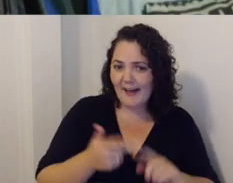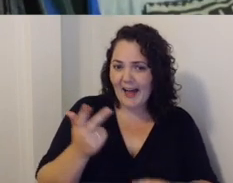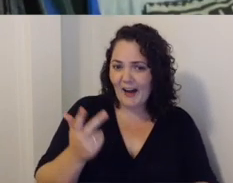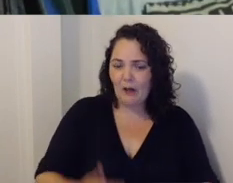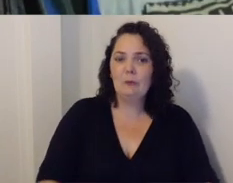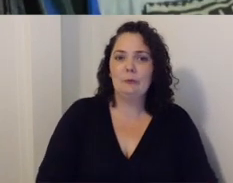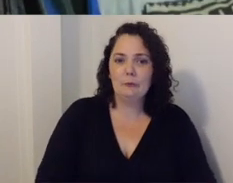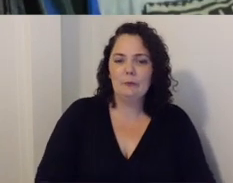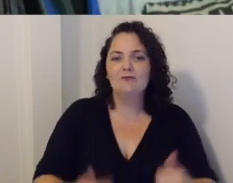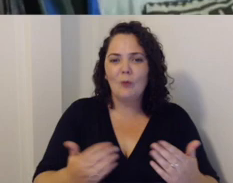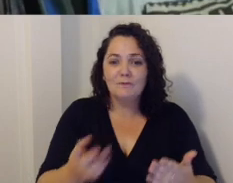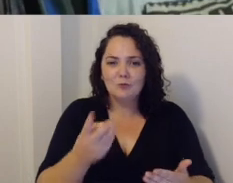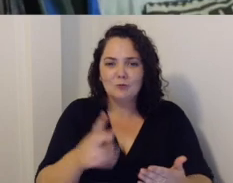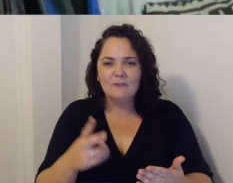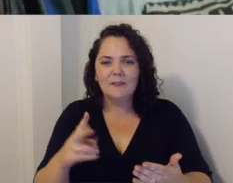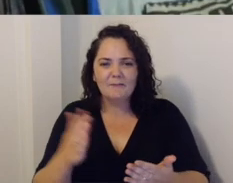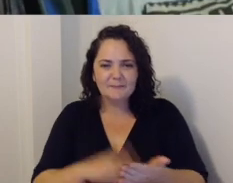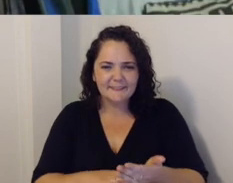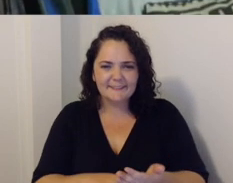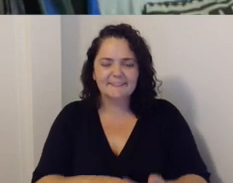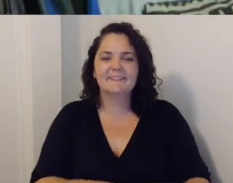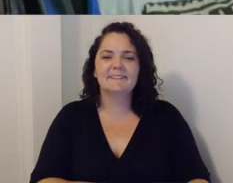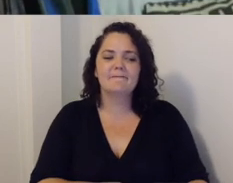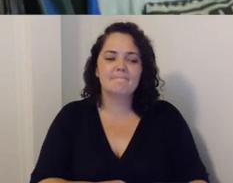Alright so we're gonna push this around and I'm I swear to you we're gonna have time for